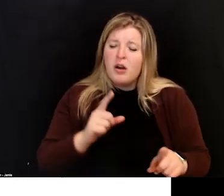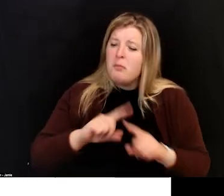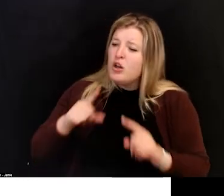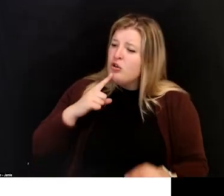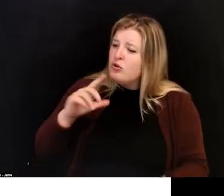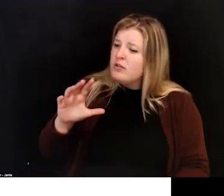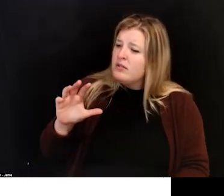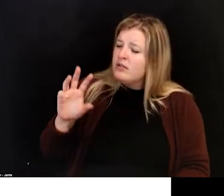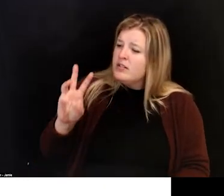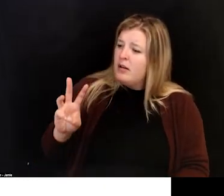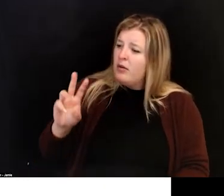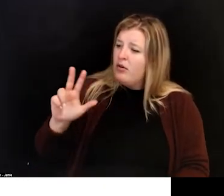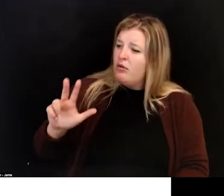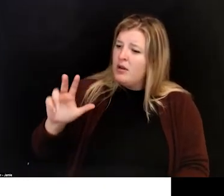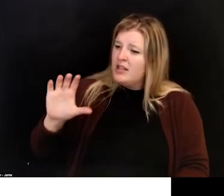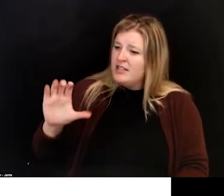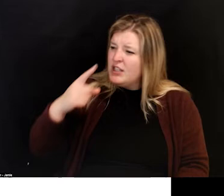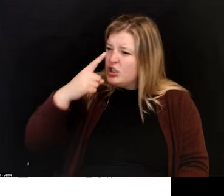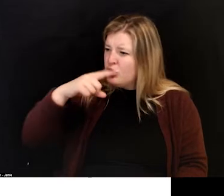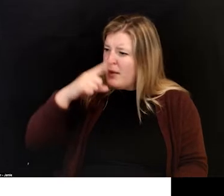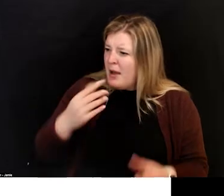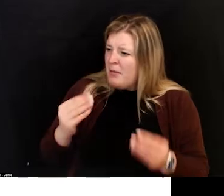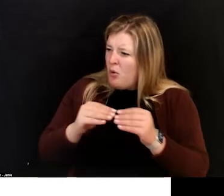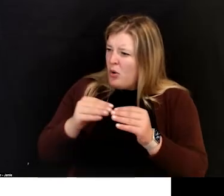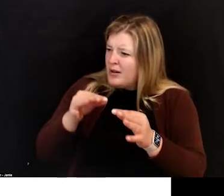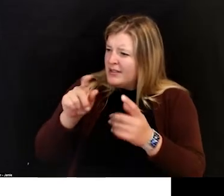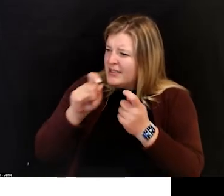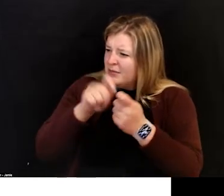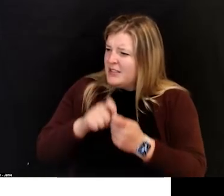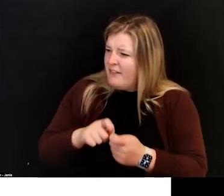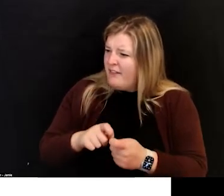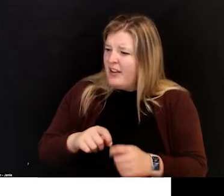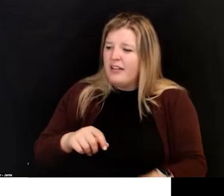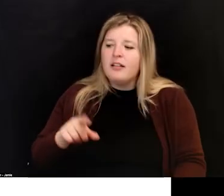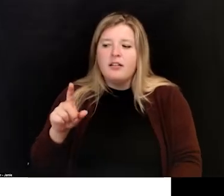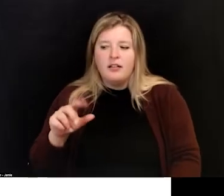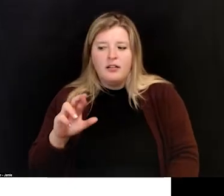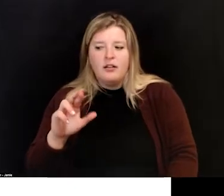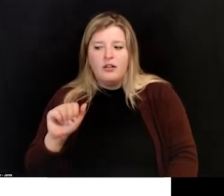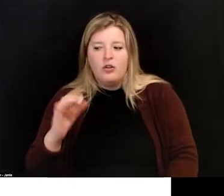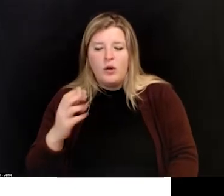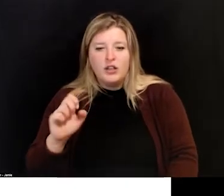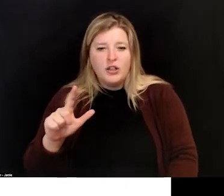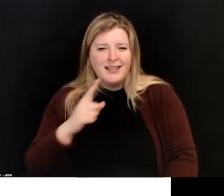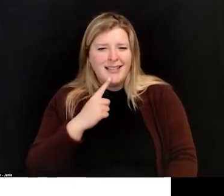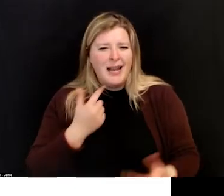but could you be a little more specific perhaps? [Rachael] Trying to pull up a link for you.